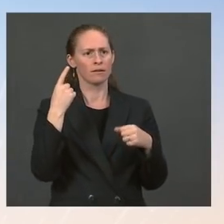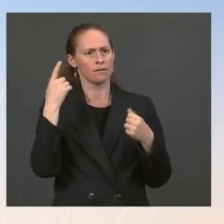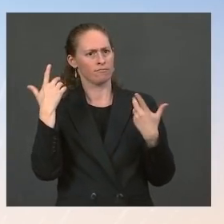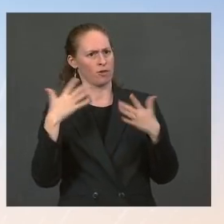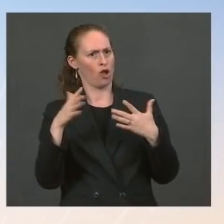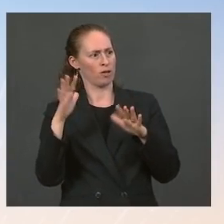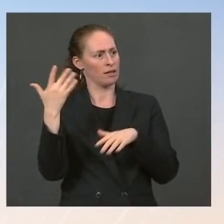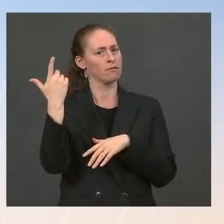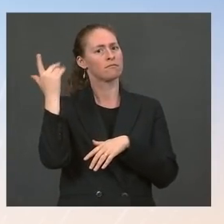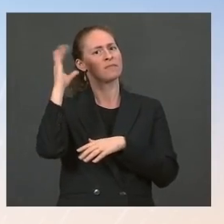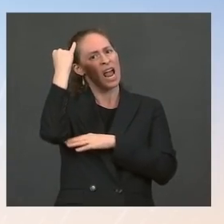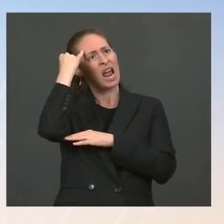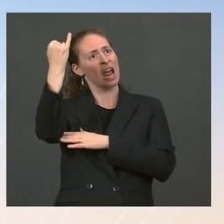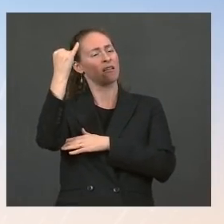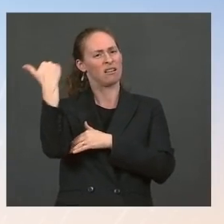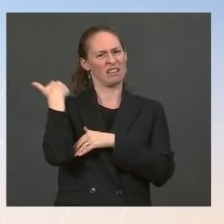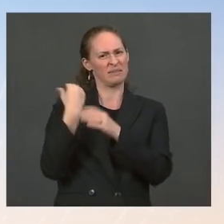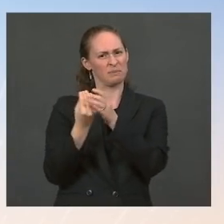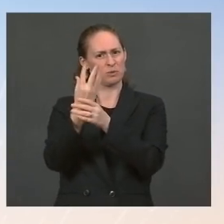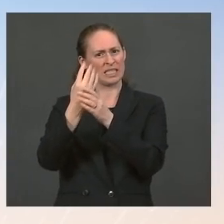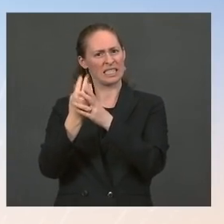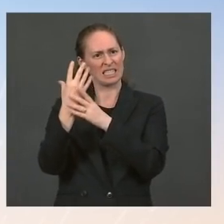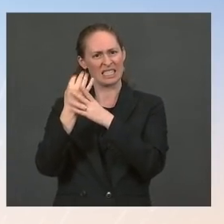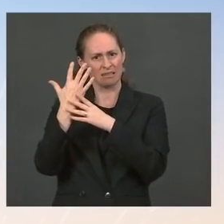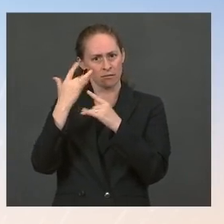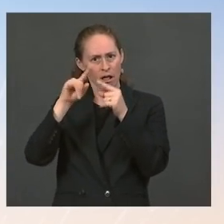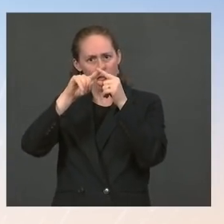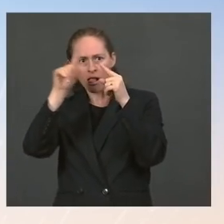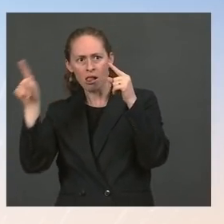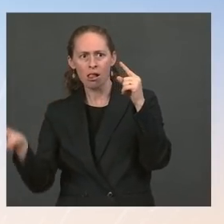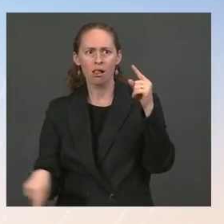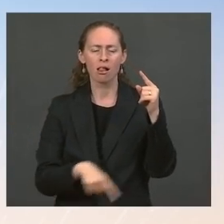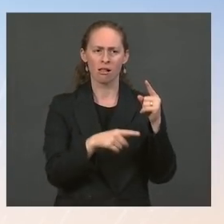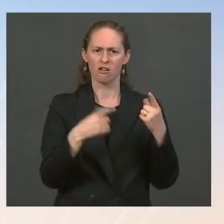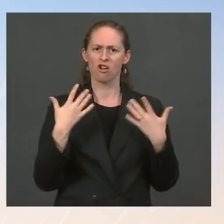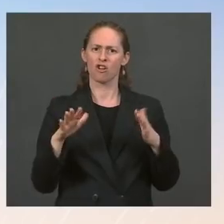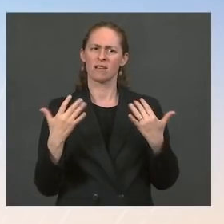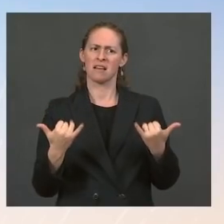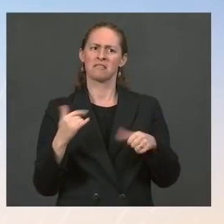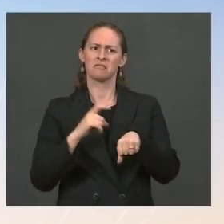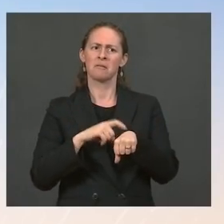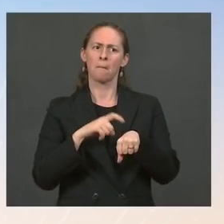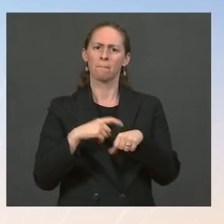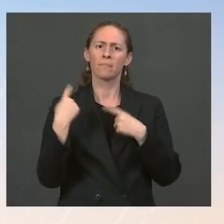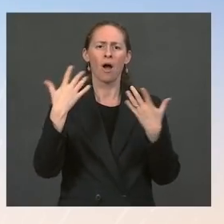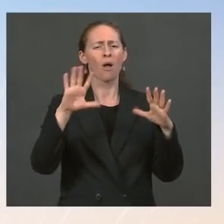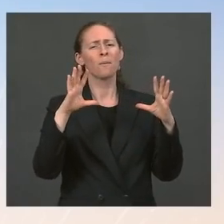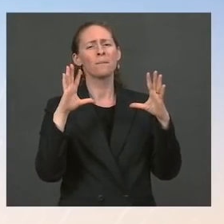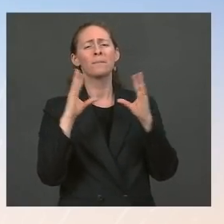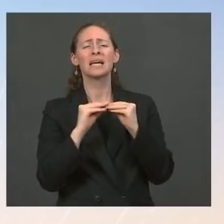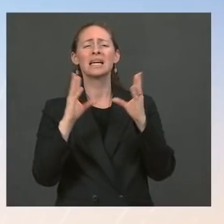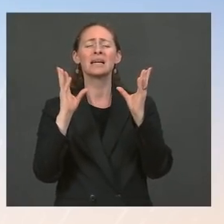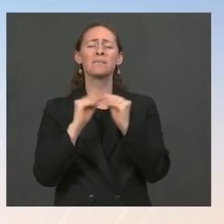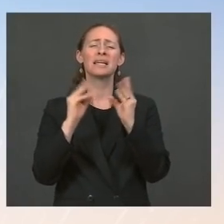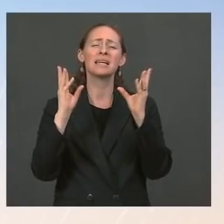We have been -- he has participated in dozens and dozens of calls, of meetings, of engagements with members to hear their viewpoints,